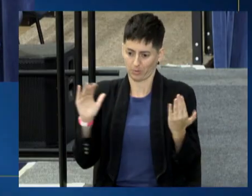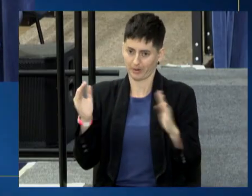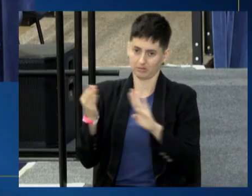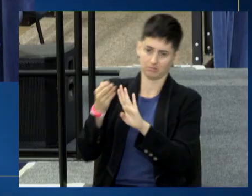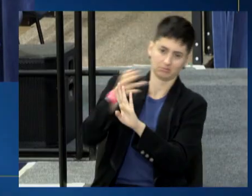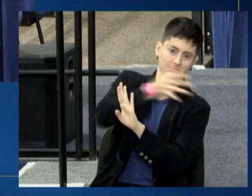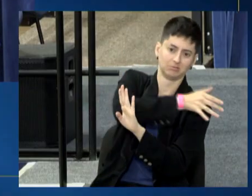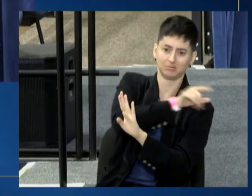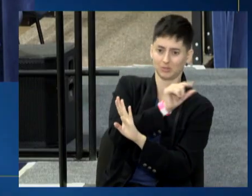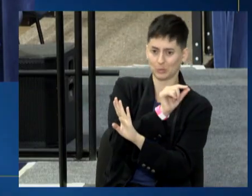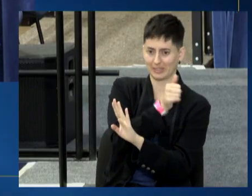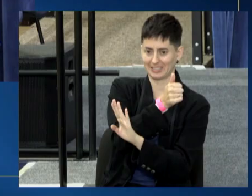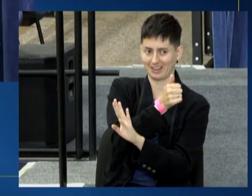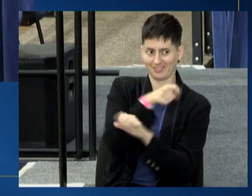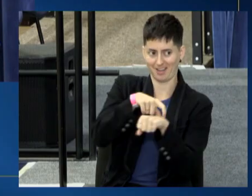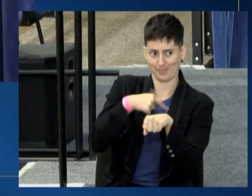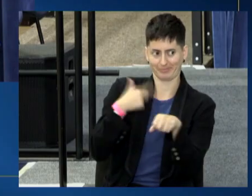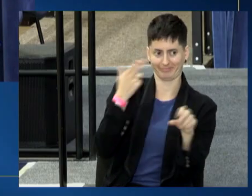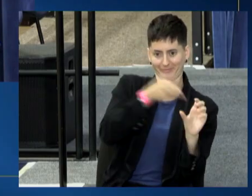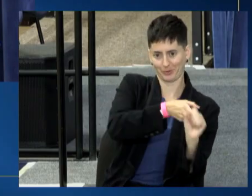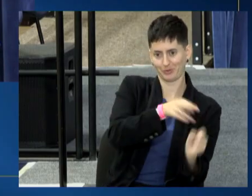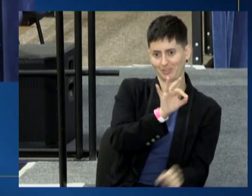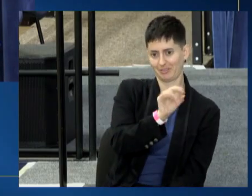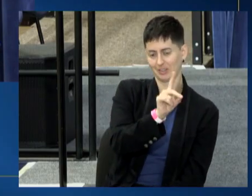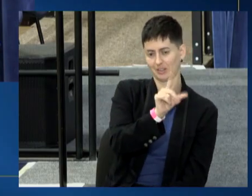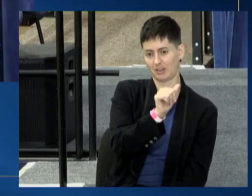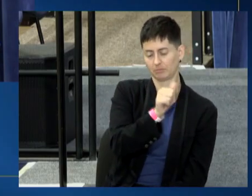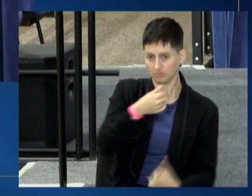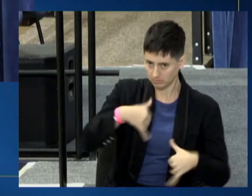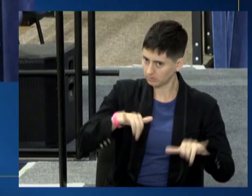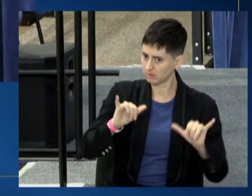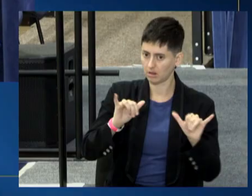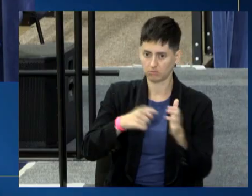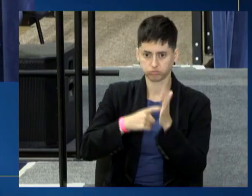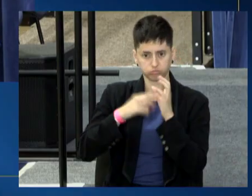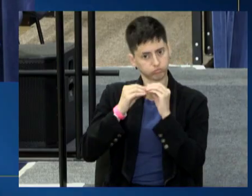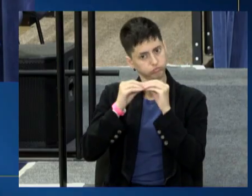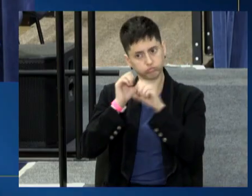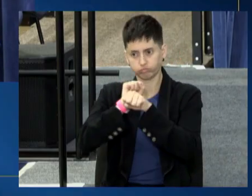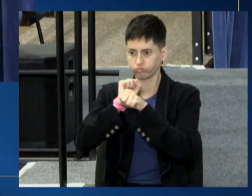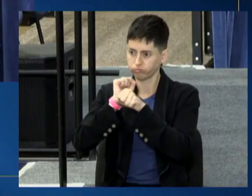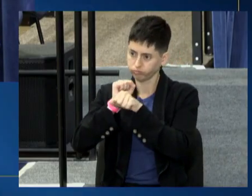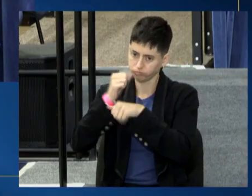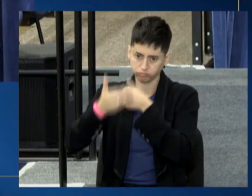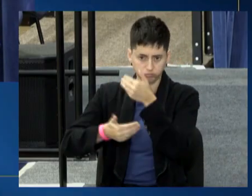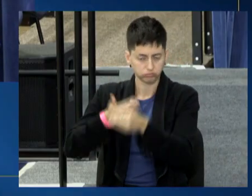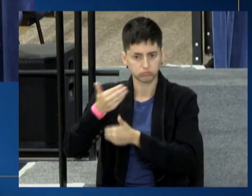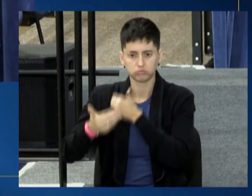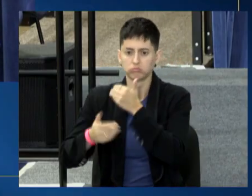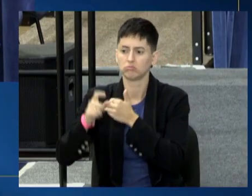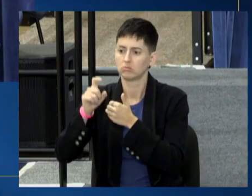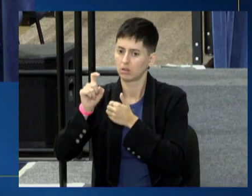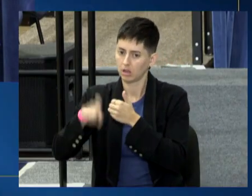work to do. There are many questions and we need to help identify ways to equitably get